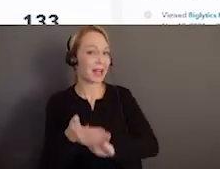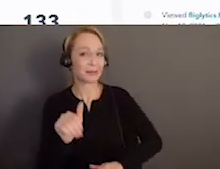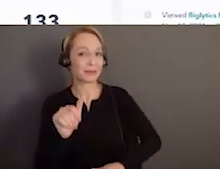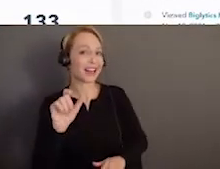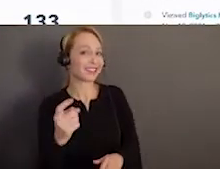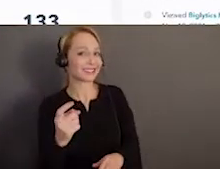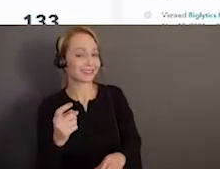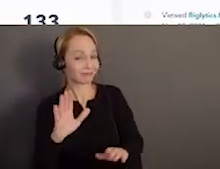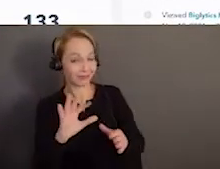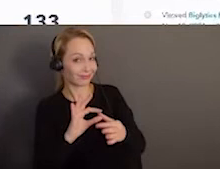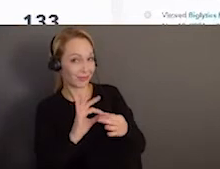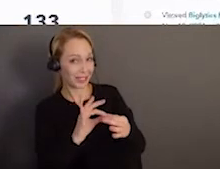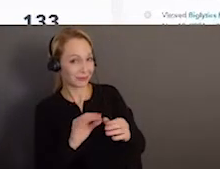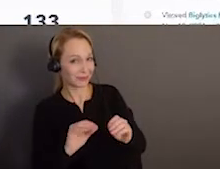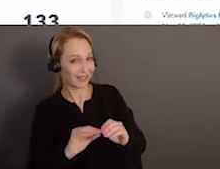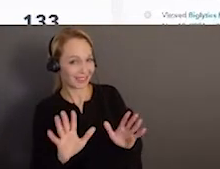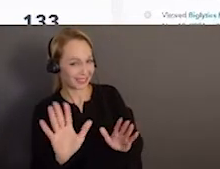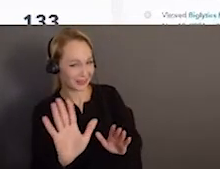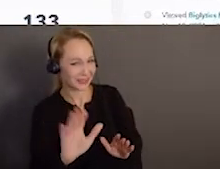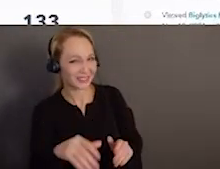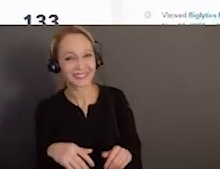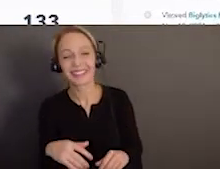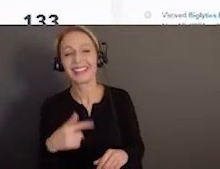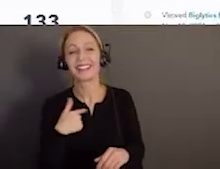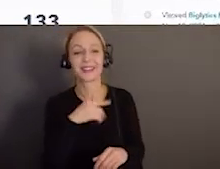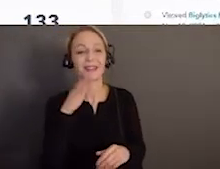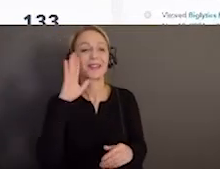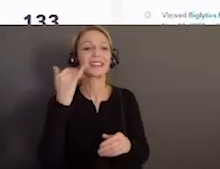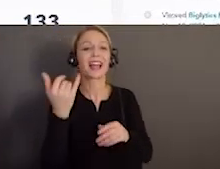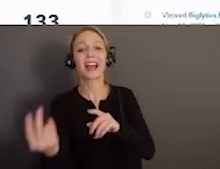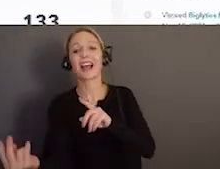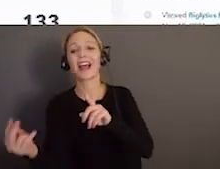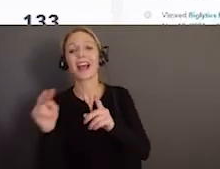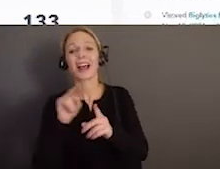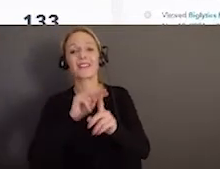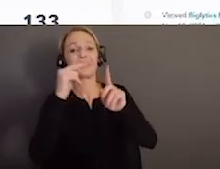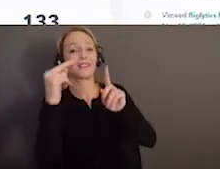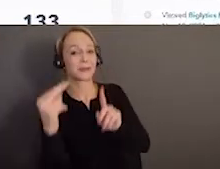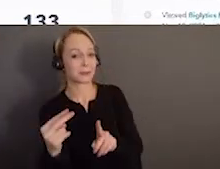AND WE'RE GOING TO FLIP OVER TO WHAT HE SEES.